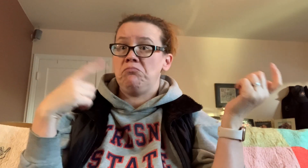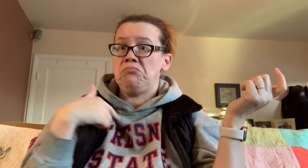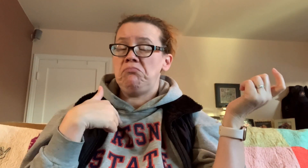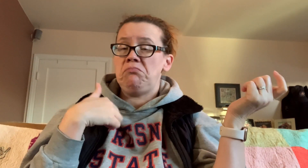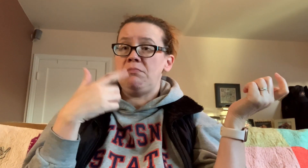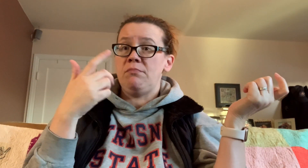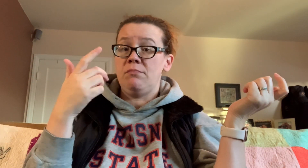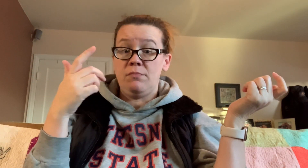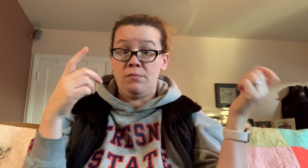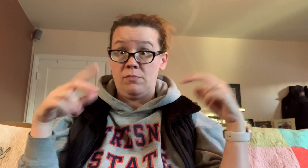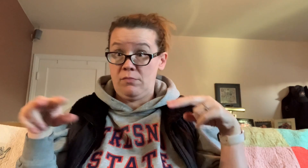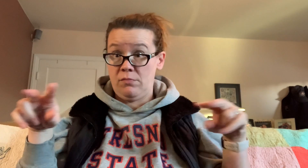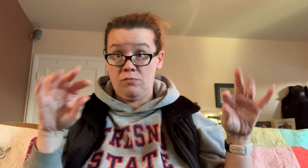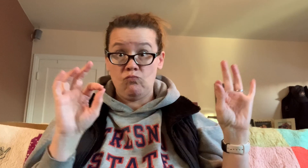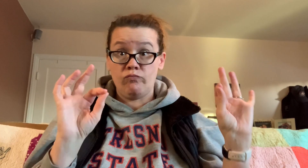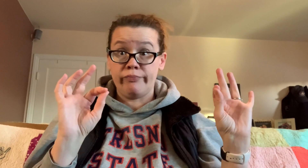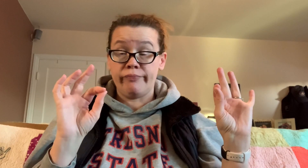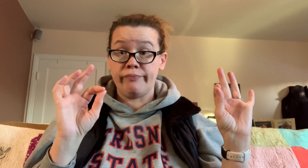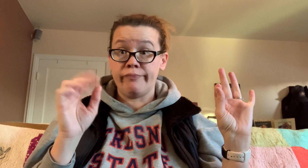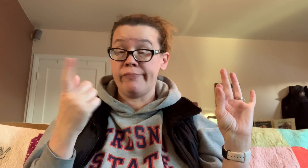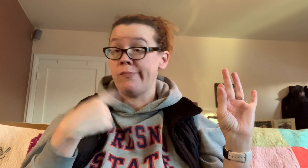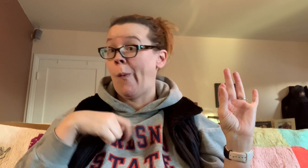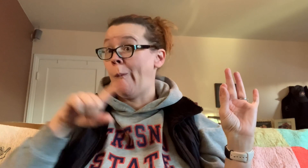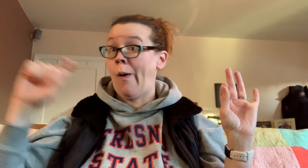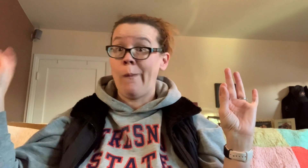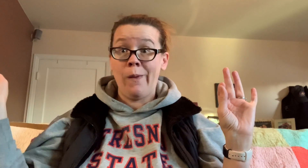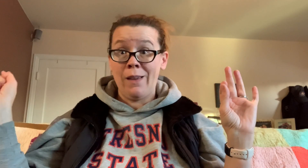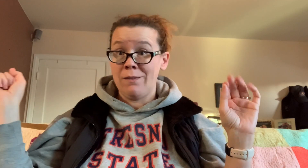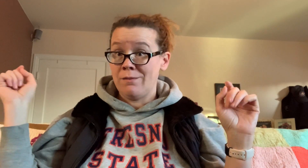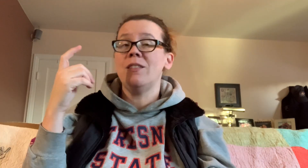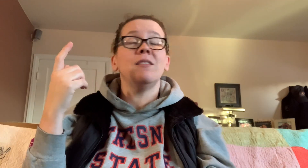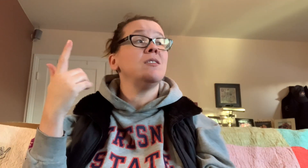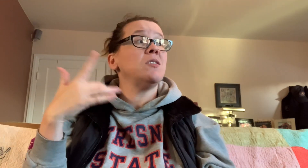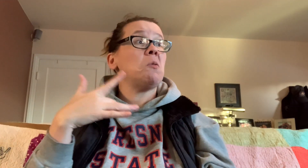the edges are well sprayed and everything looks smooth. And once it looks good, I just walk away.